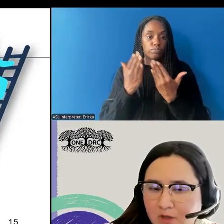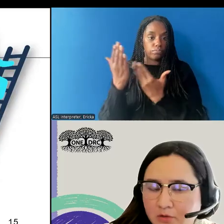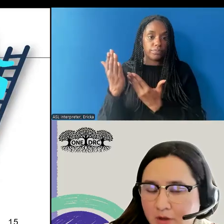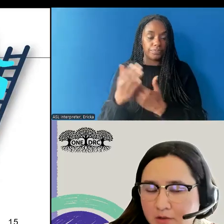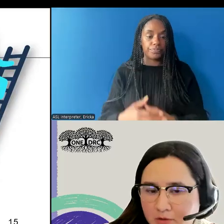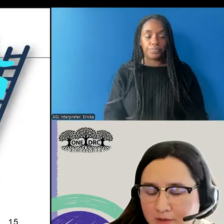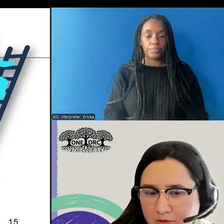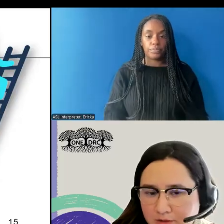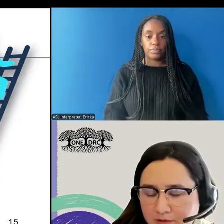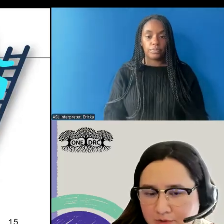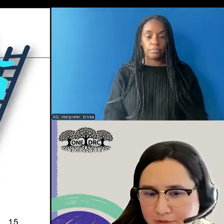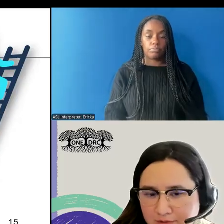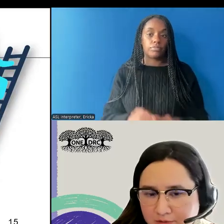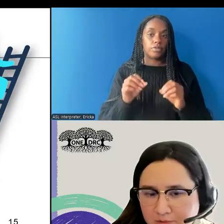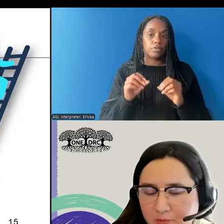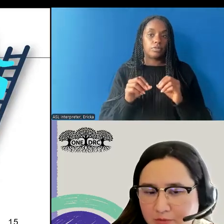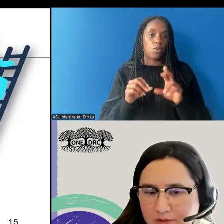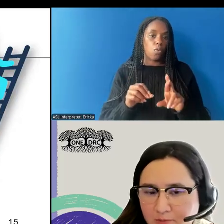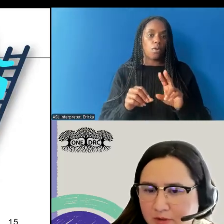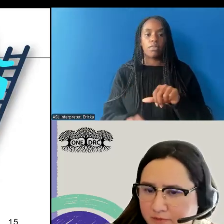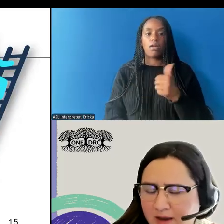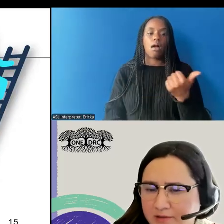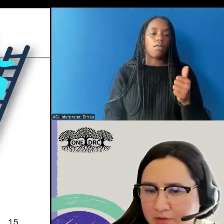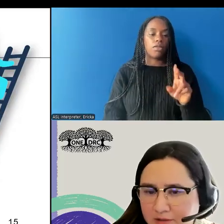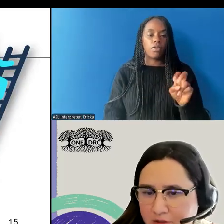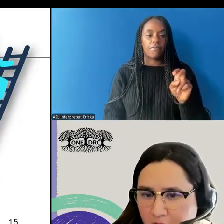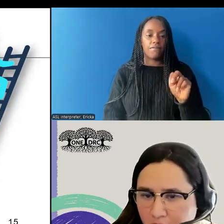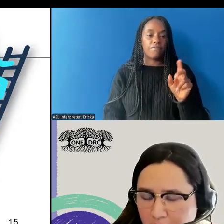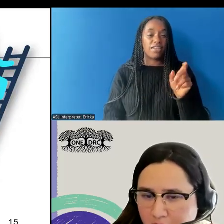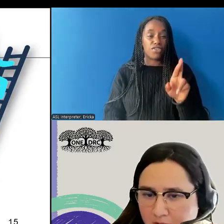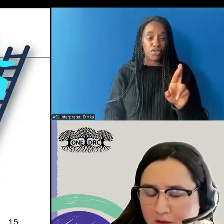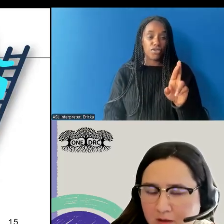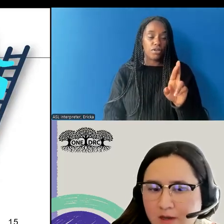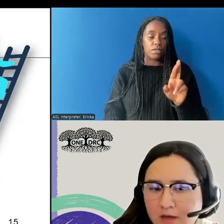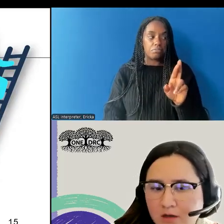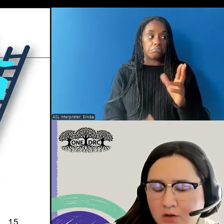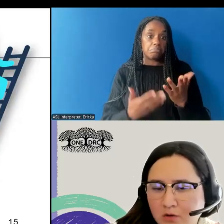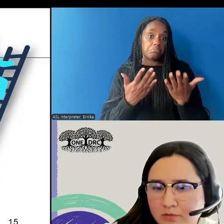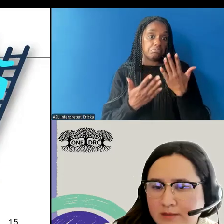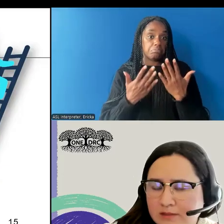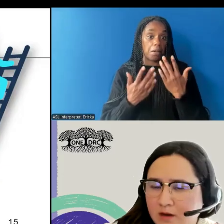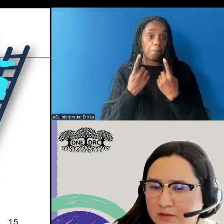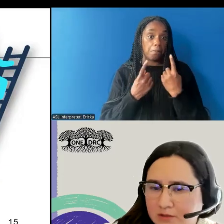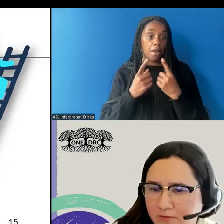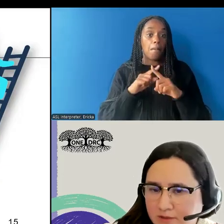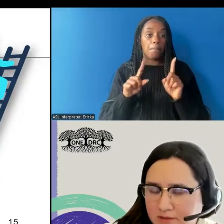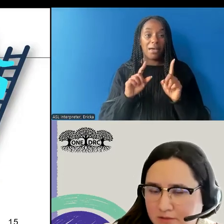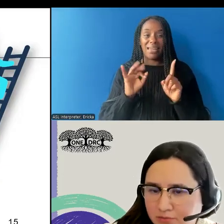Or the other vendor that the regional center is proposing. But if the answer is no, then you know, that's not a service really,